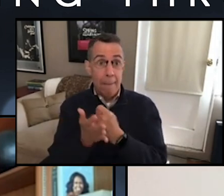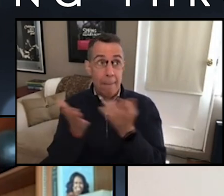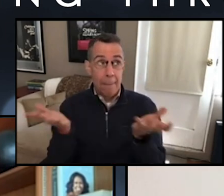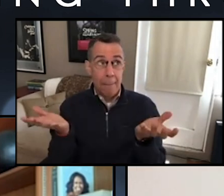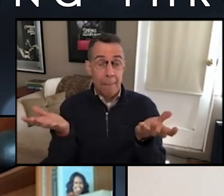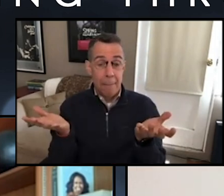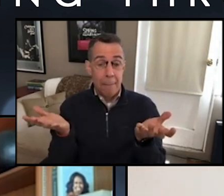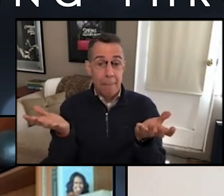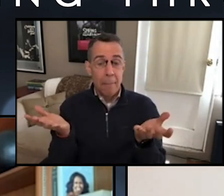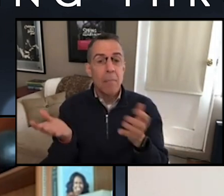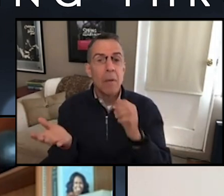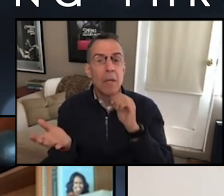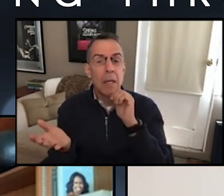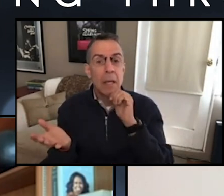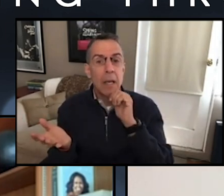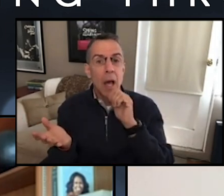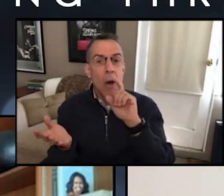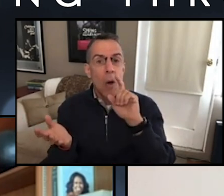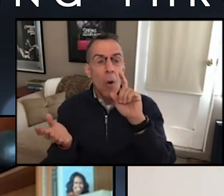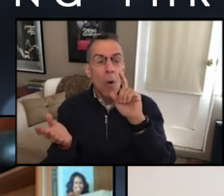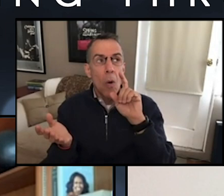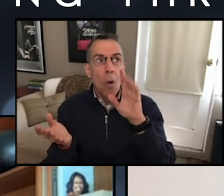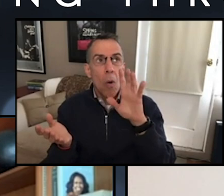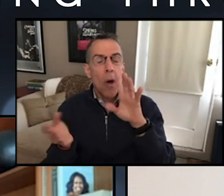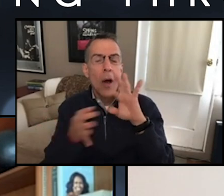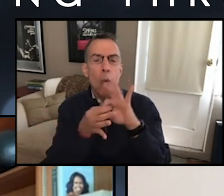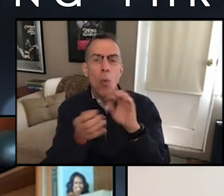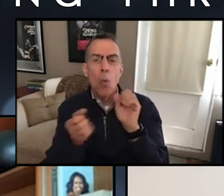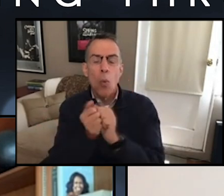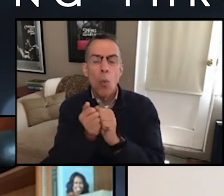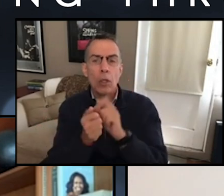not only the element, it's related to the element of touch during a pandemic,